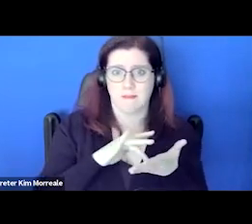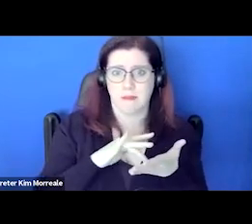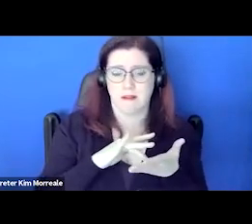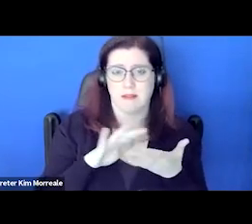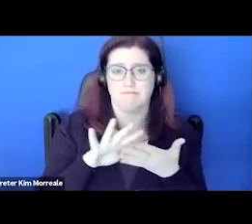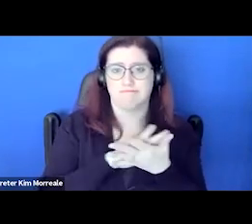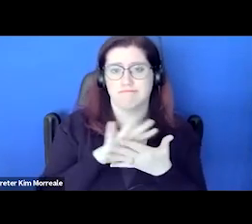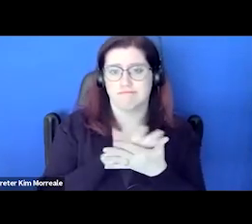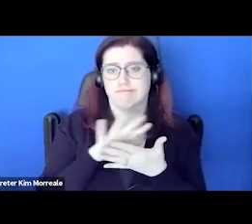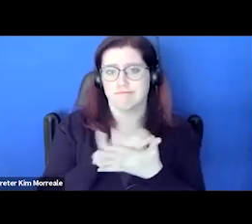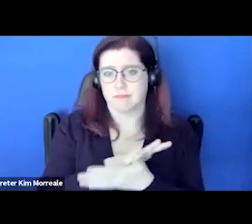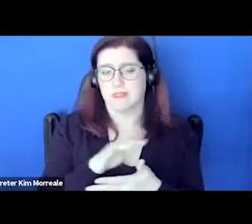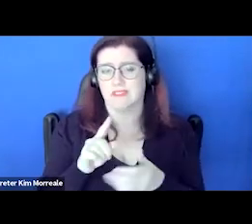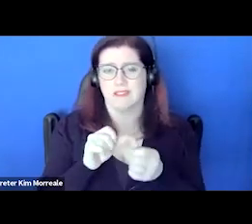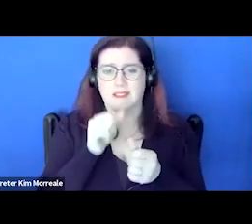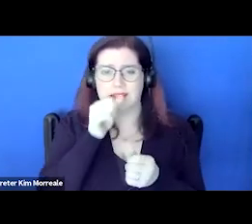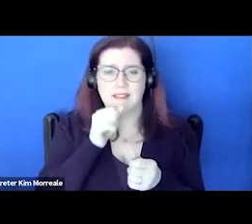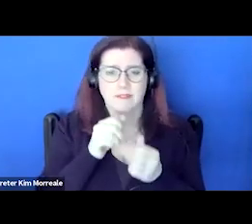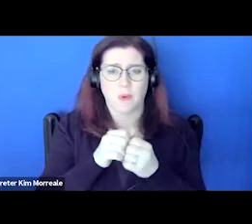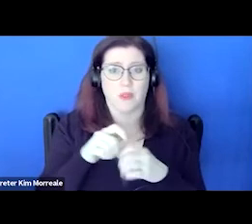chronic long-term addictions oftentimes.